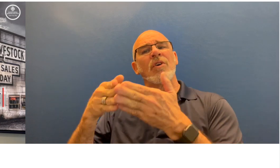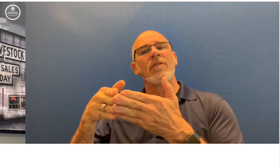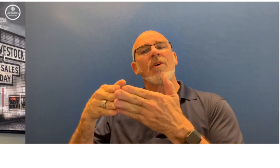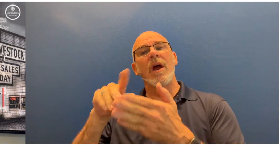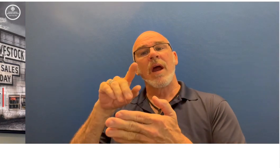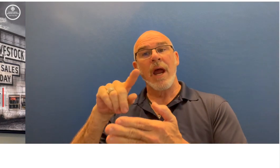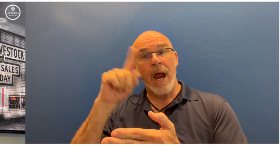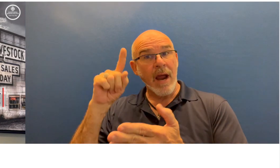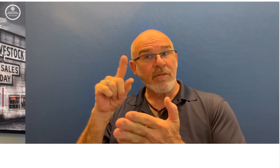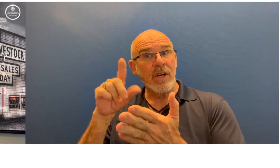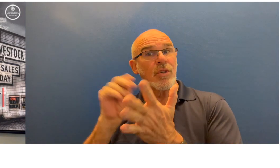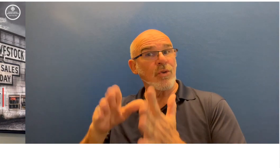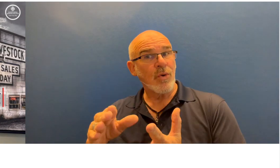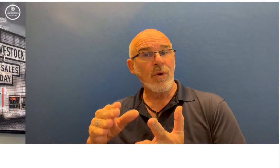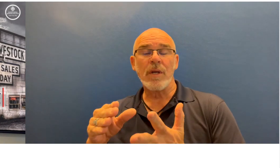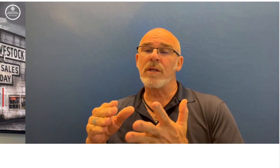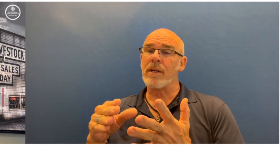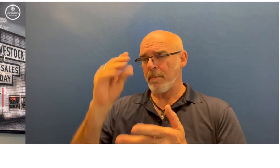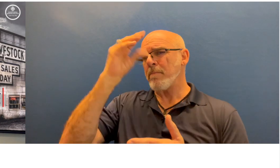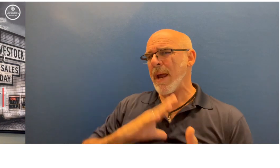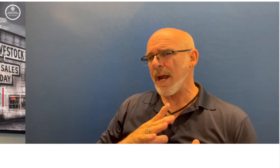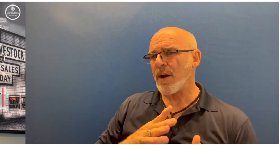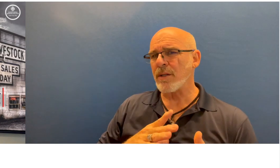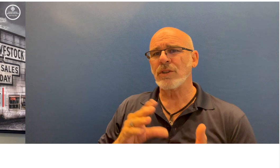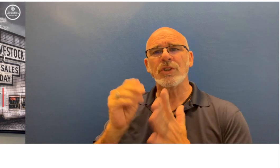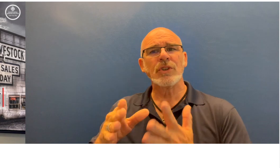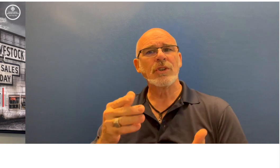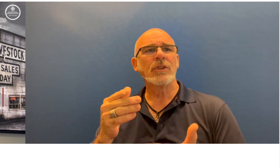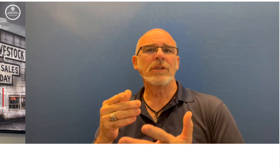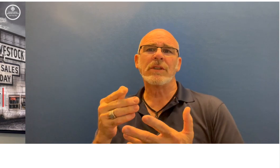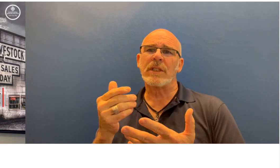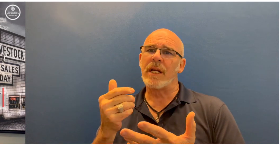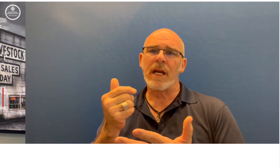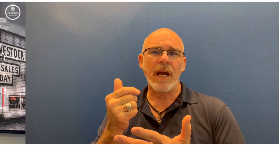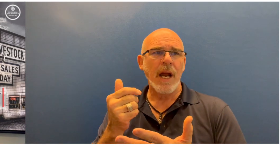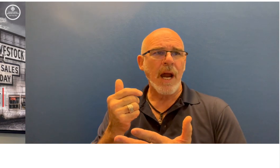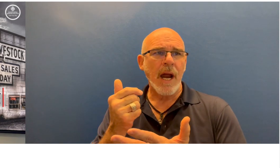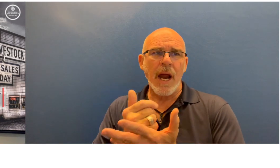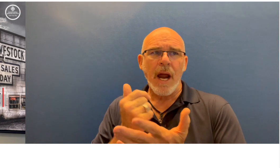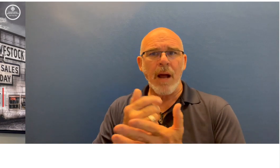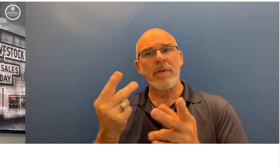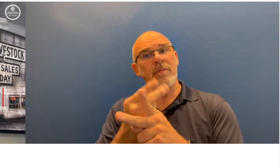and African American male students to really help explore what it means to be African American male,